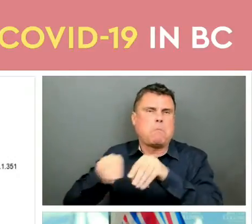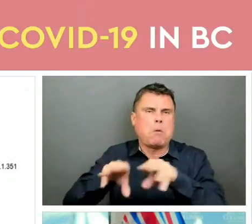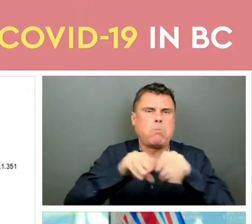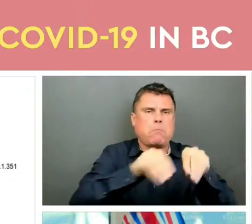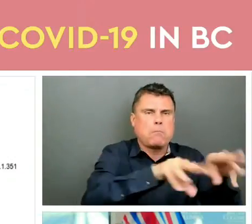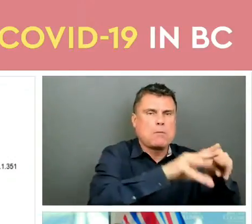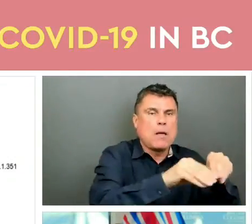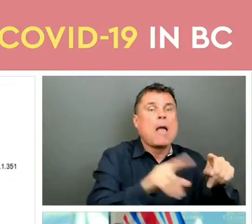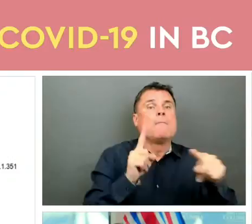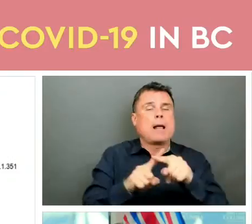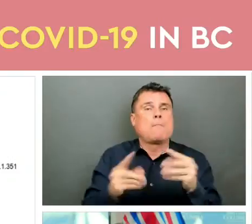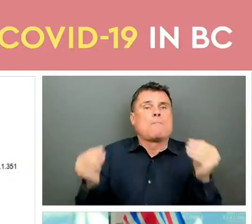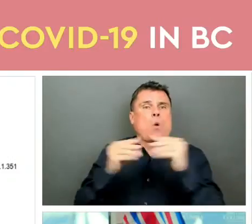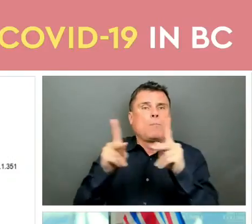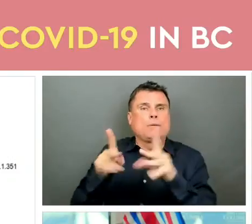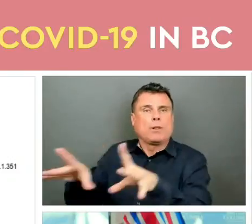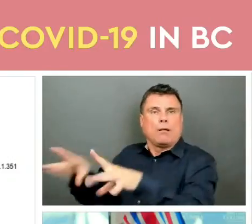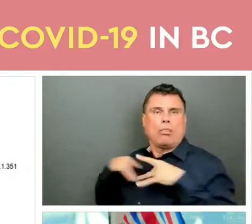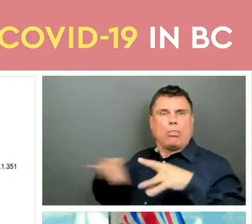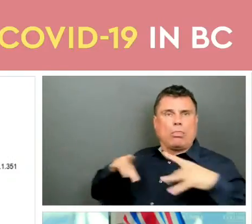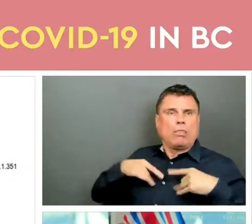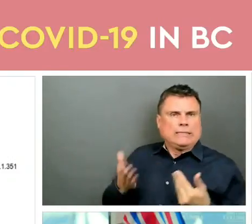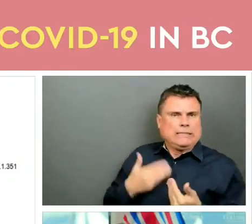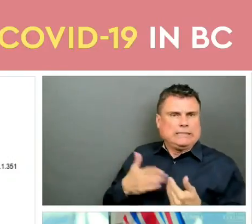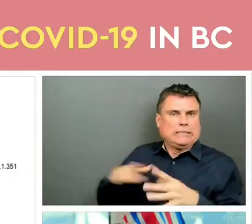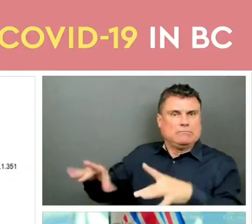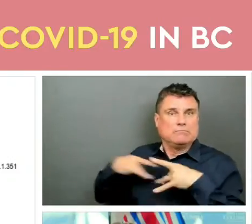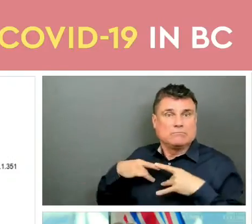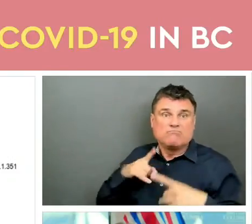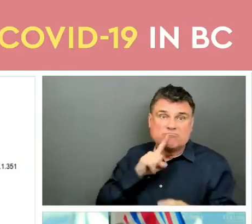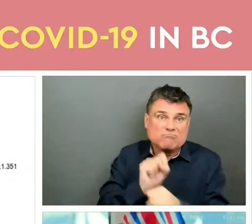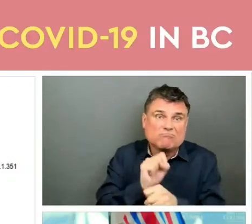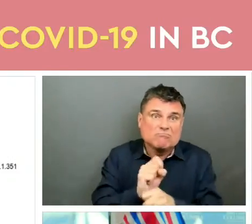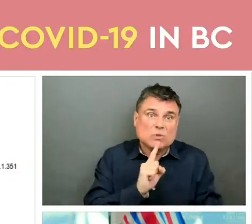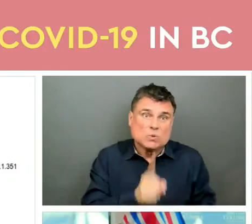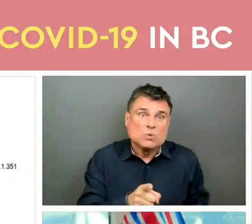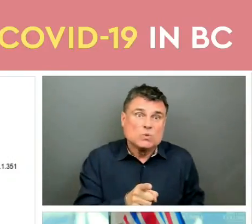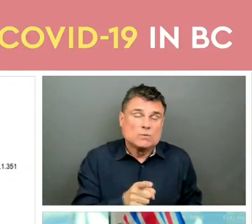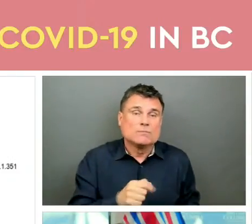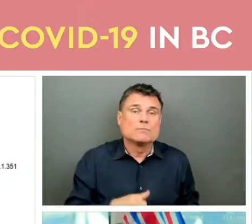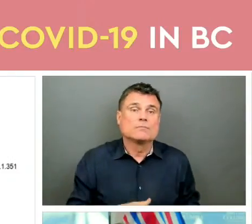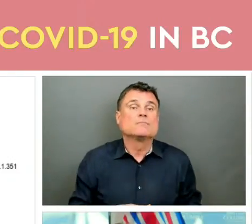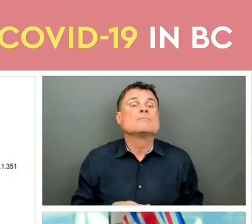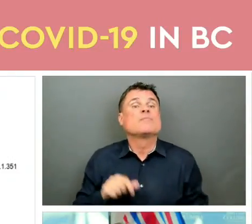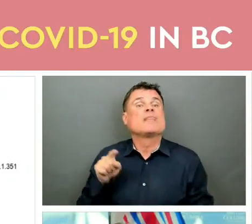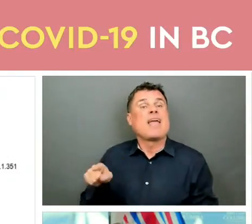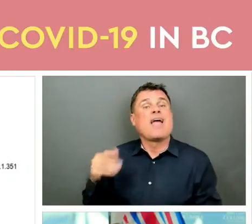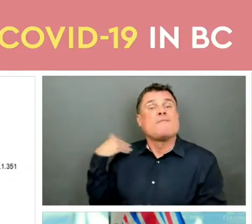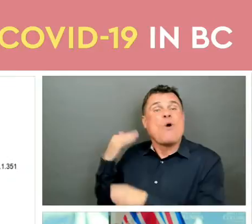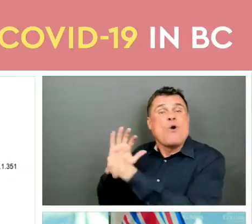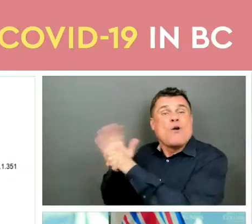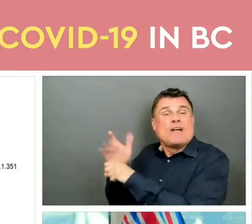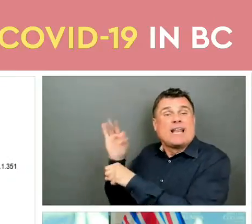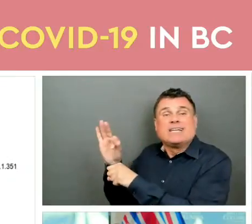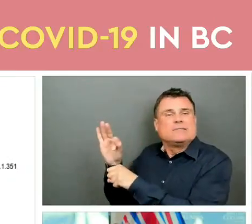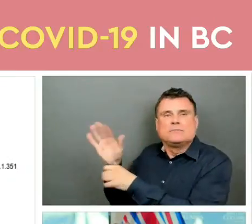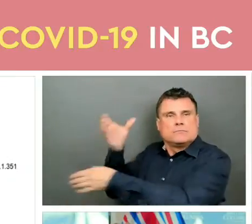infected. And we have indeed seen that and we have seen that this strain has replaced much of the